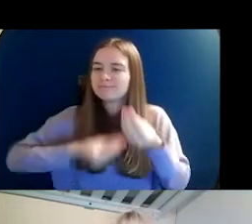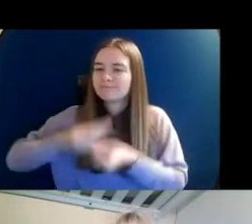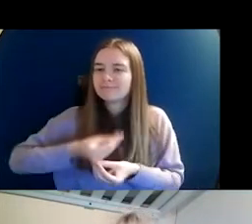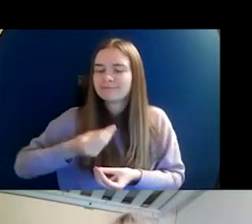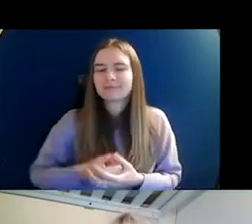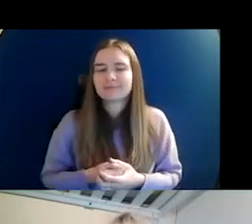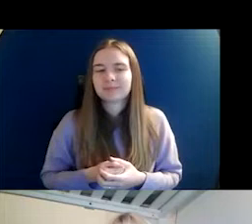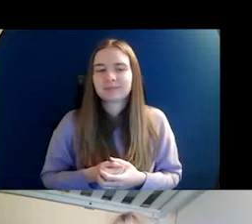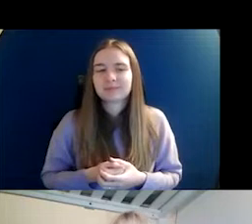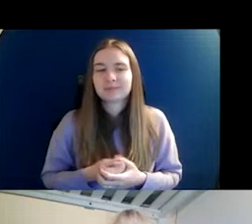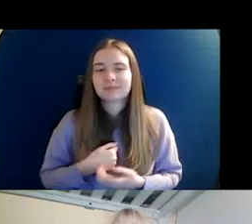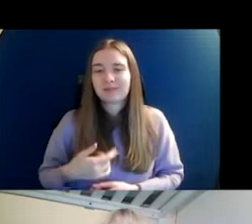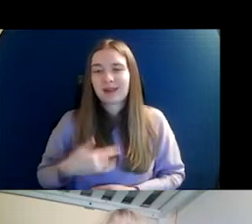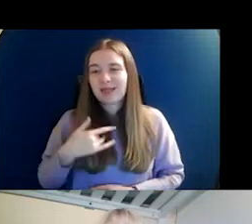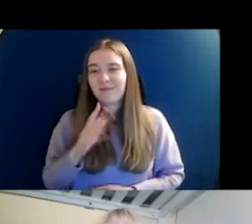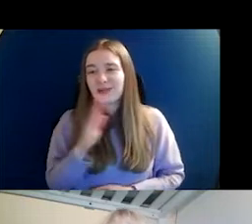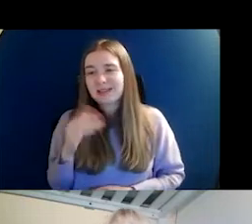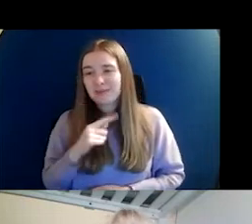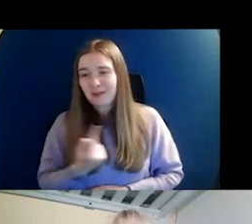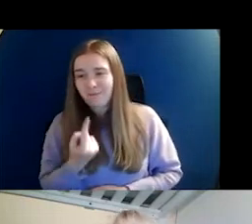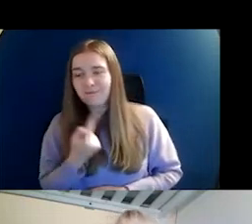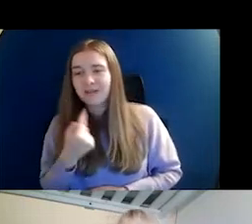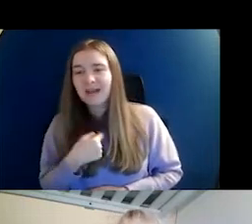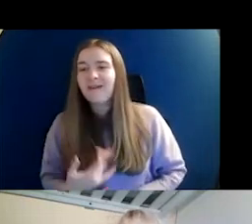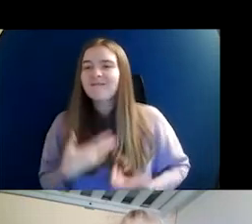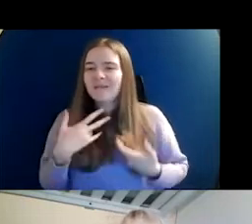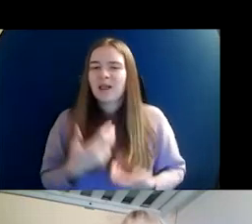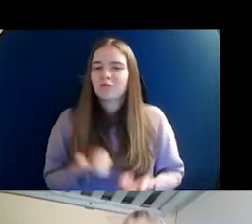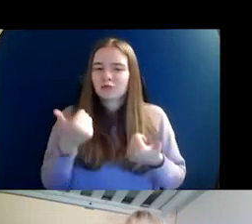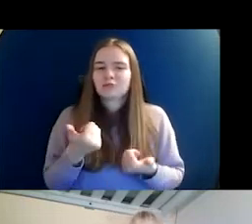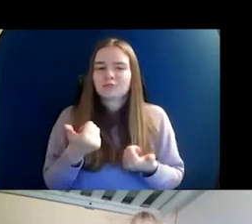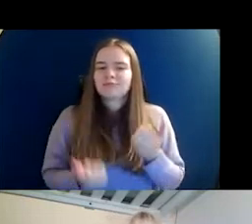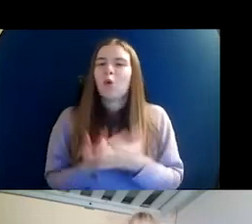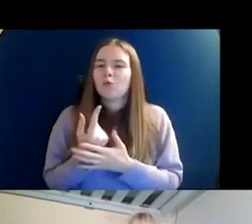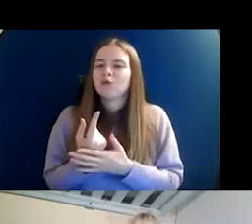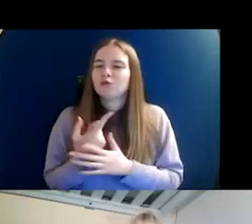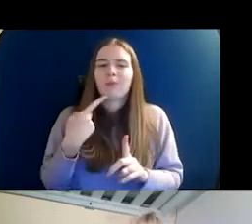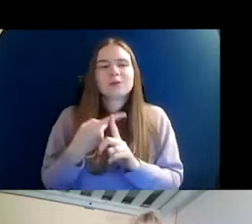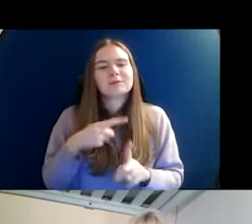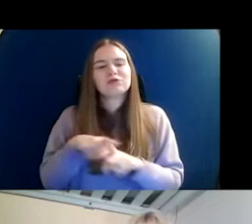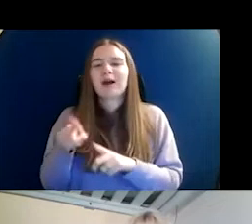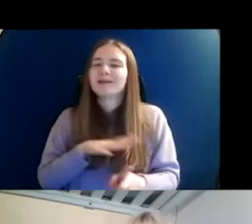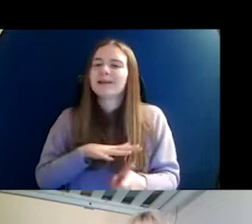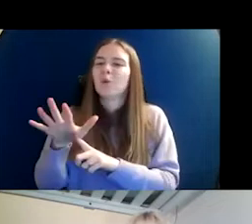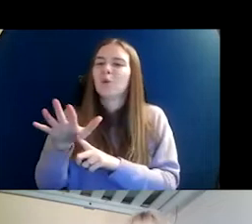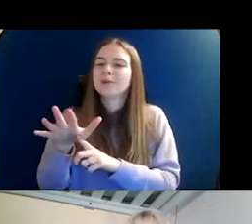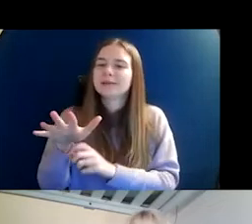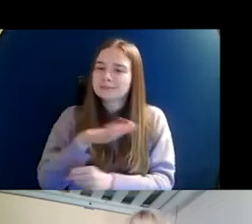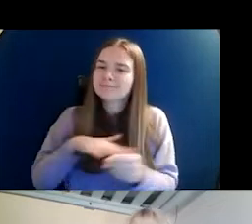And because I live in the East End myself, it feels like I have a really good chance to positively influence my own surroundings in a very tangible way.